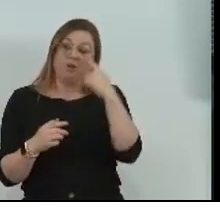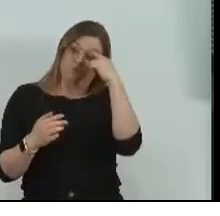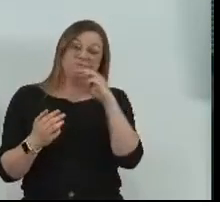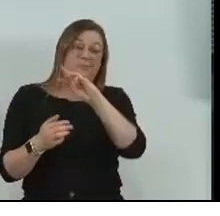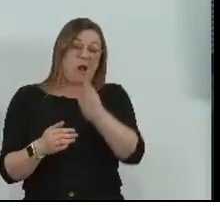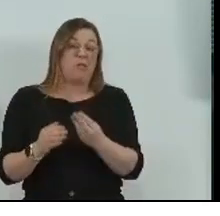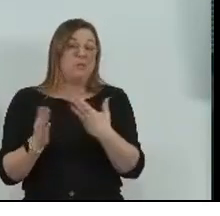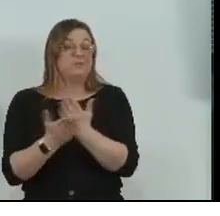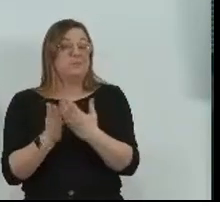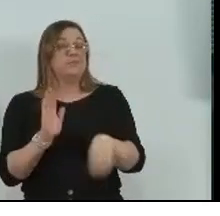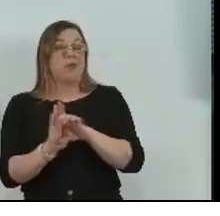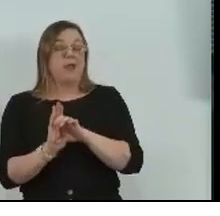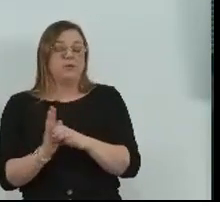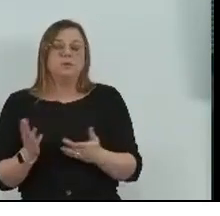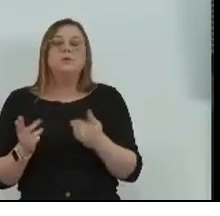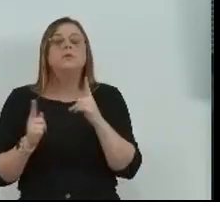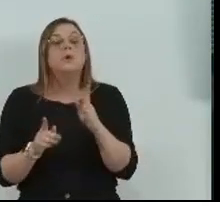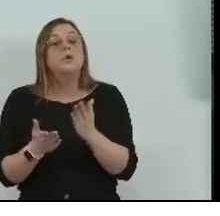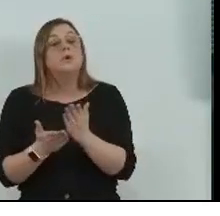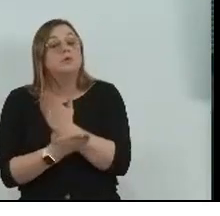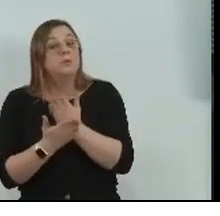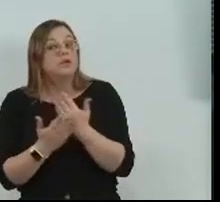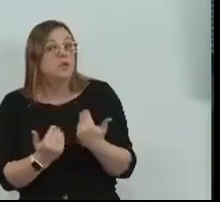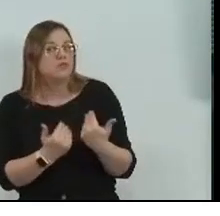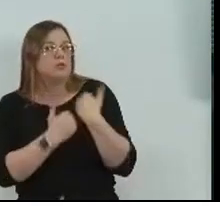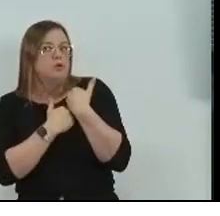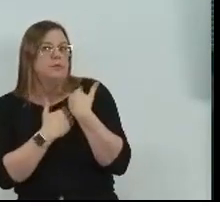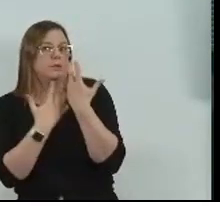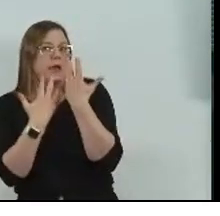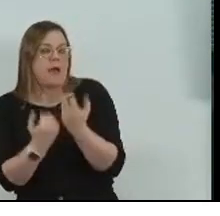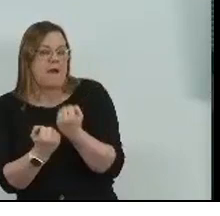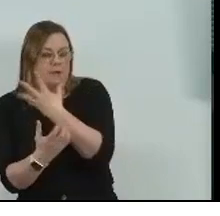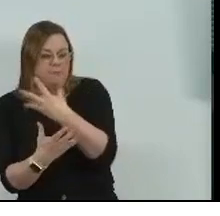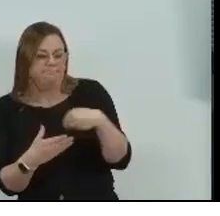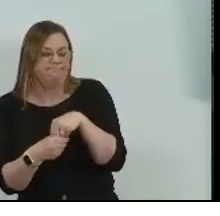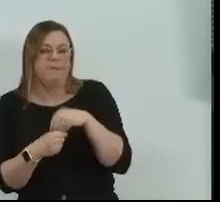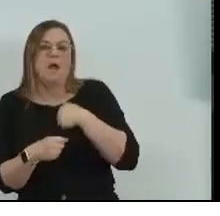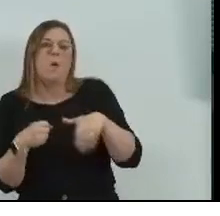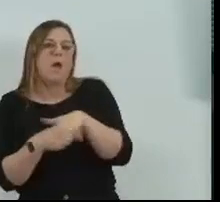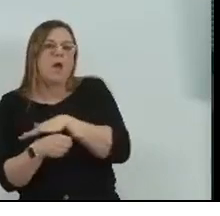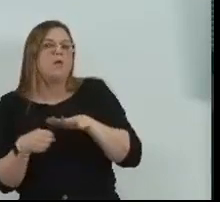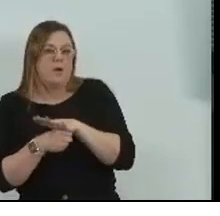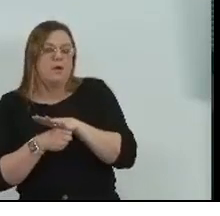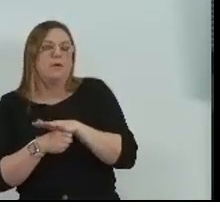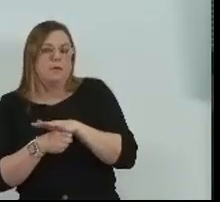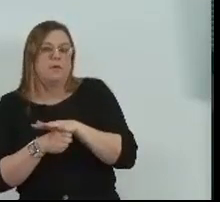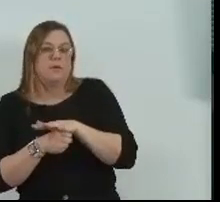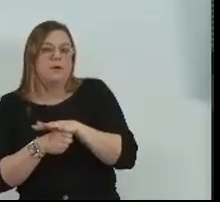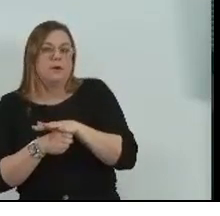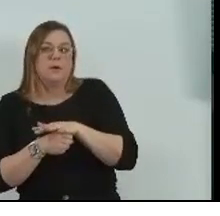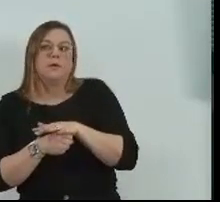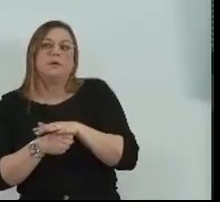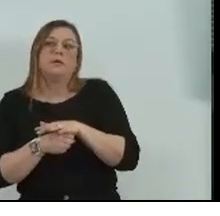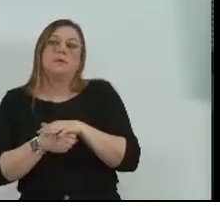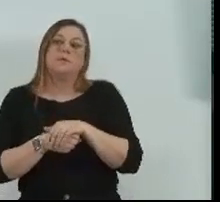but also to have that kind of responsibility baked into our remit that we are did by design,